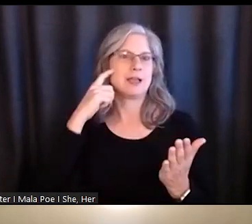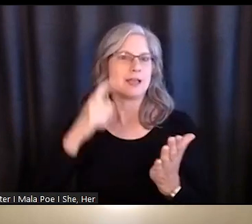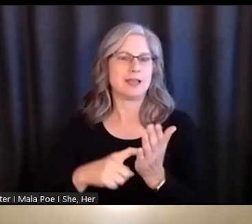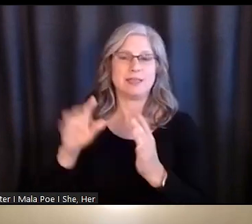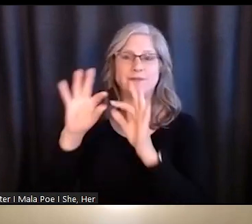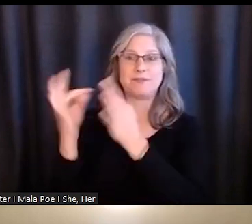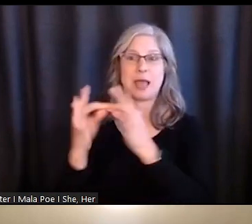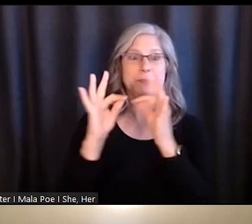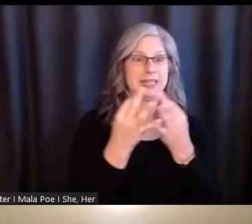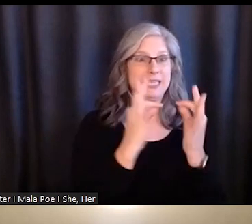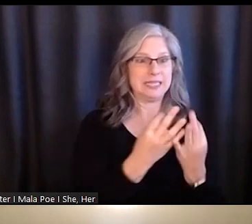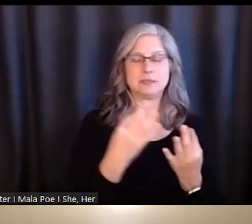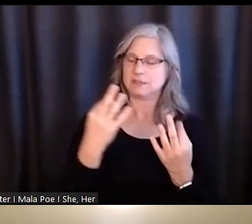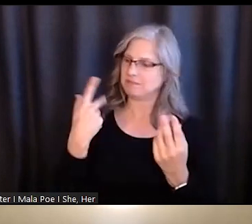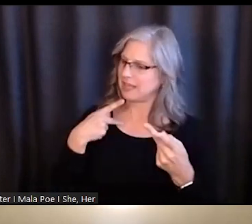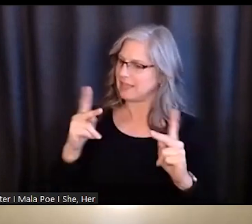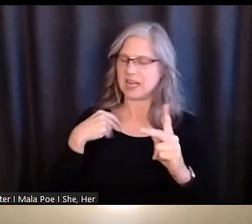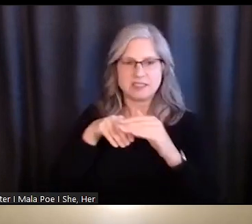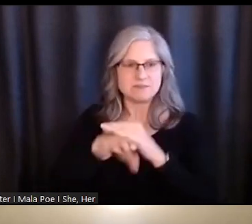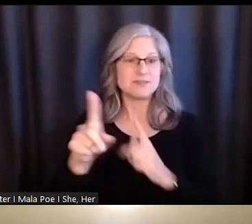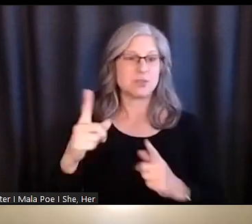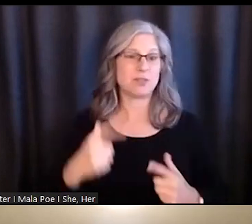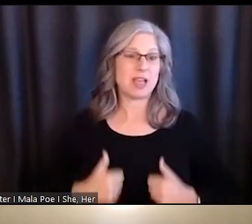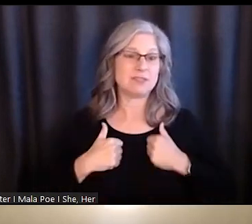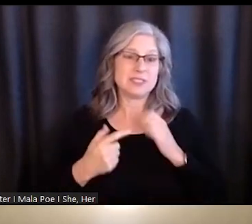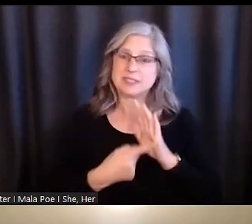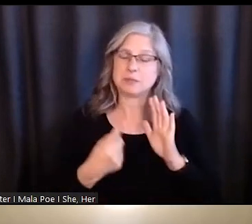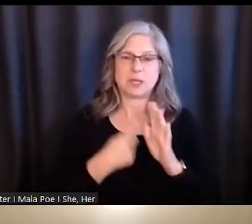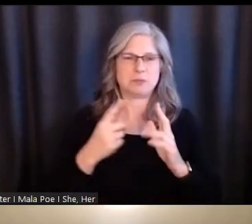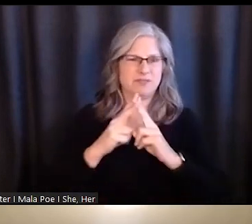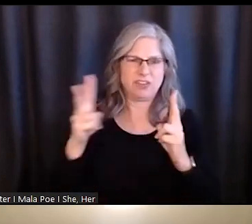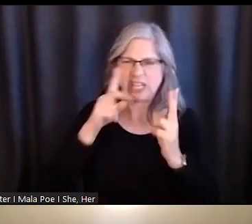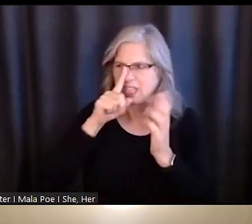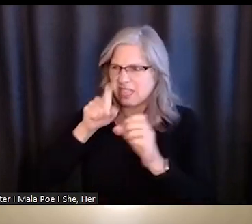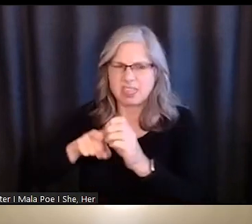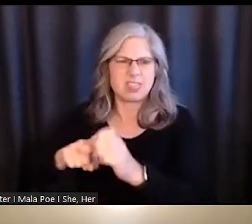So the families let us into their lives sometimes when it was very obtrusive, such as getting day-long recordings and things like that.